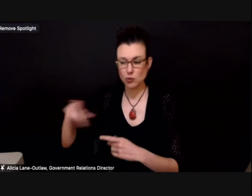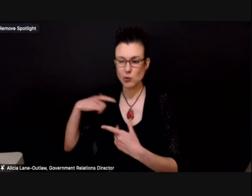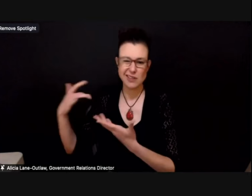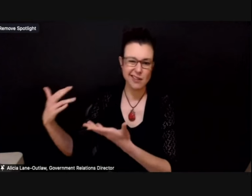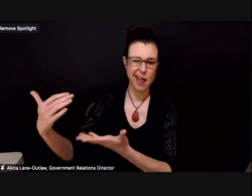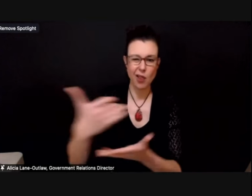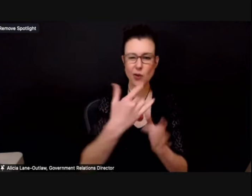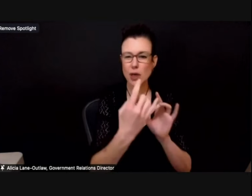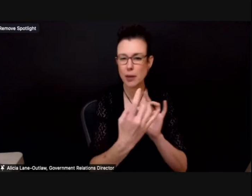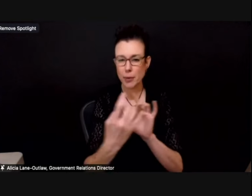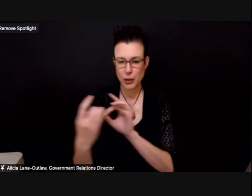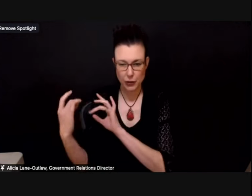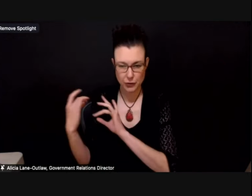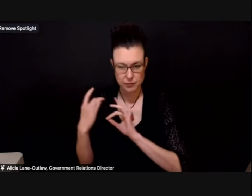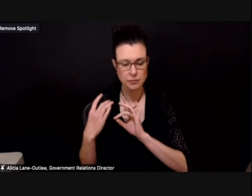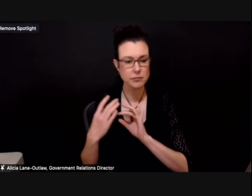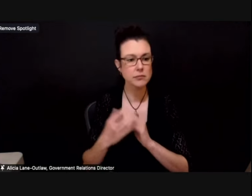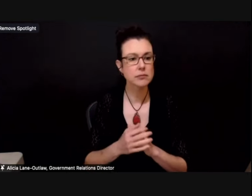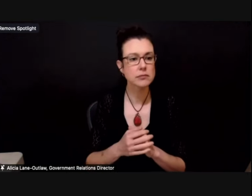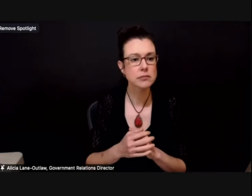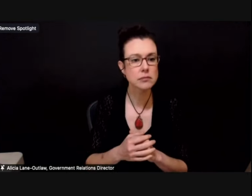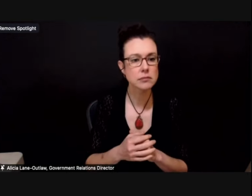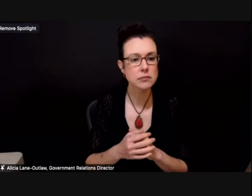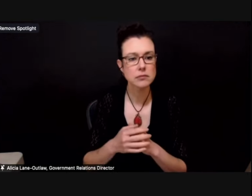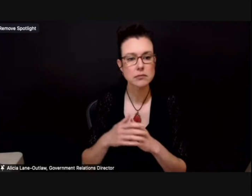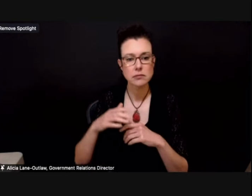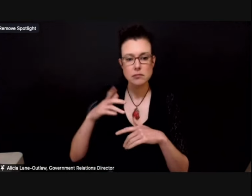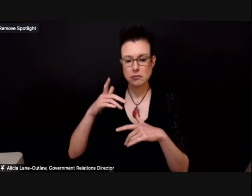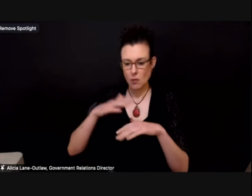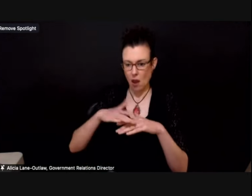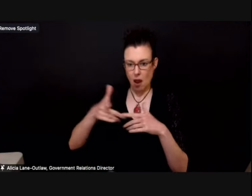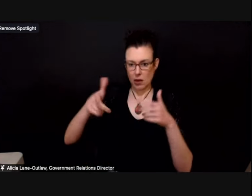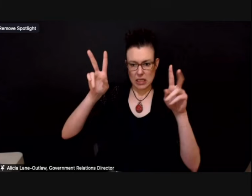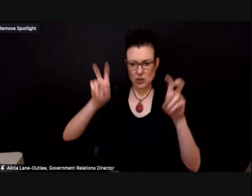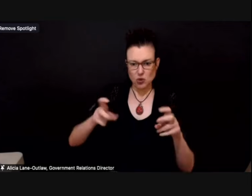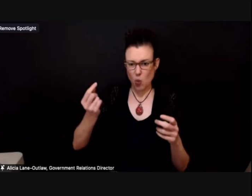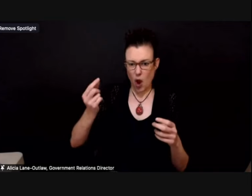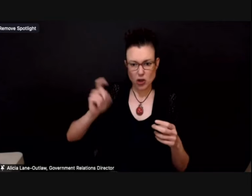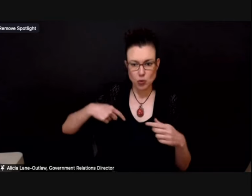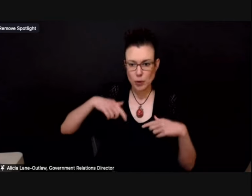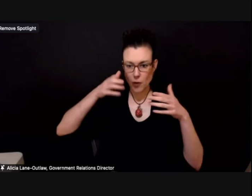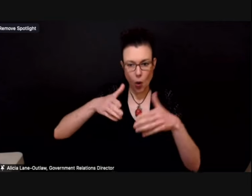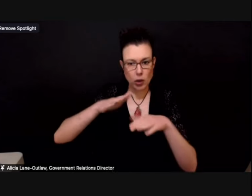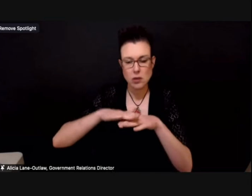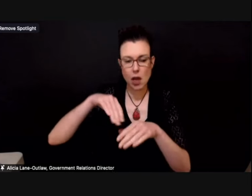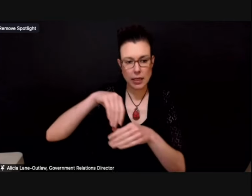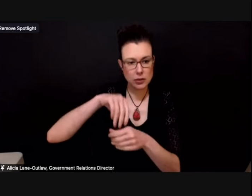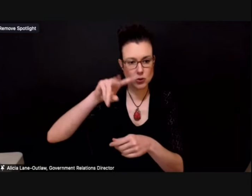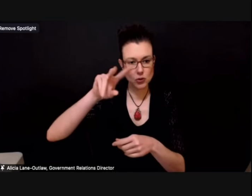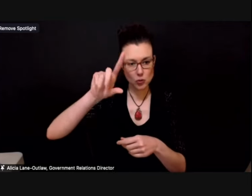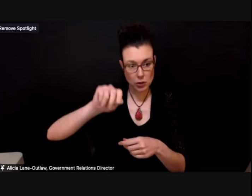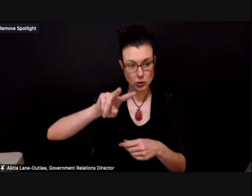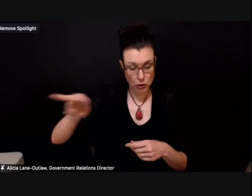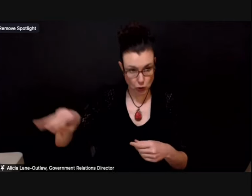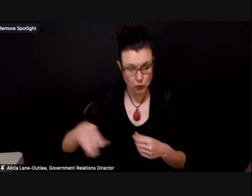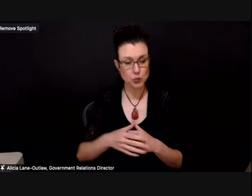I gathered stakeholder input on potential 2022 issues.